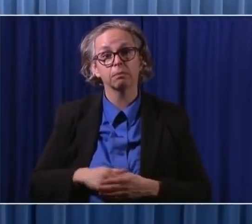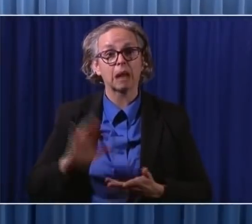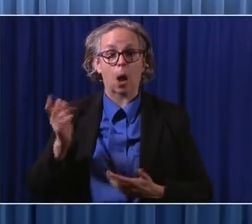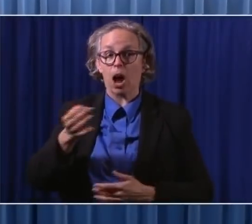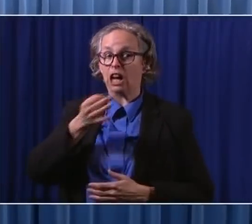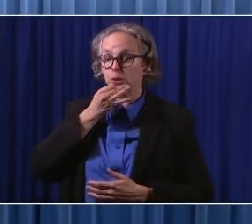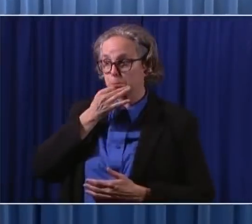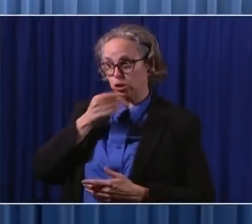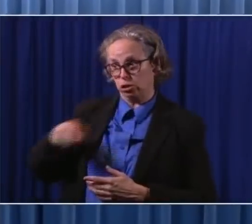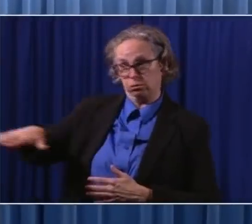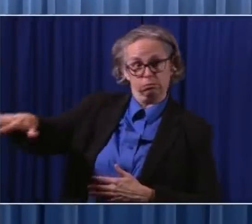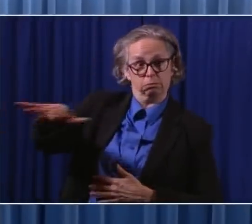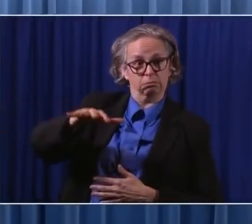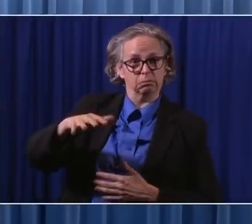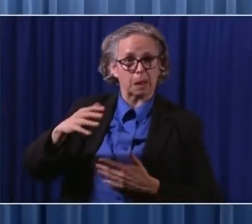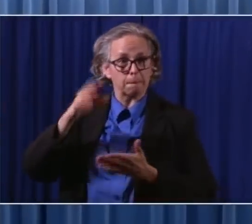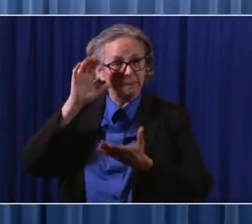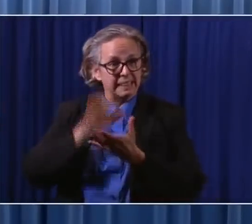IDENTIFY WHERE THE SPREAD IS